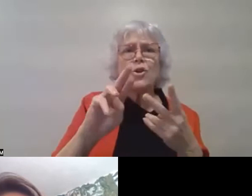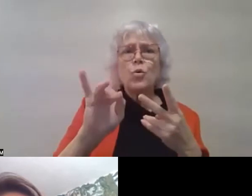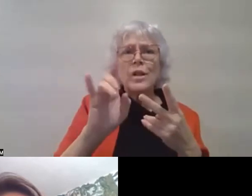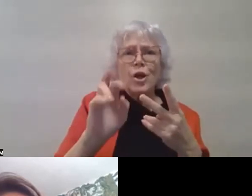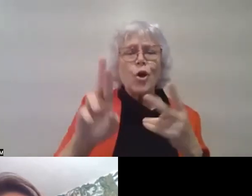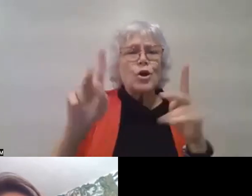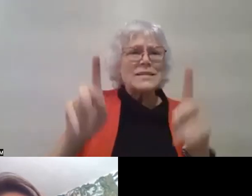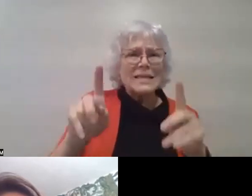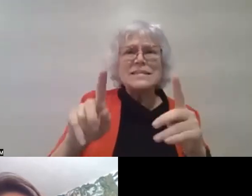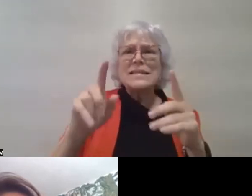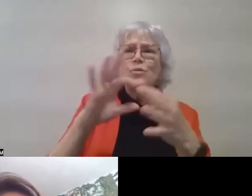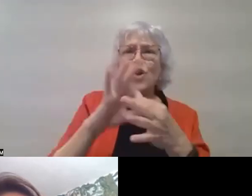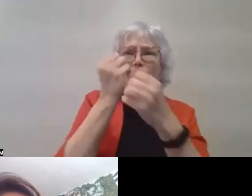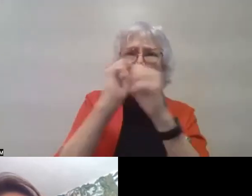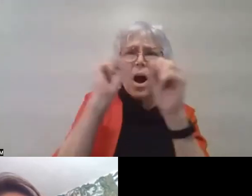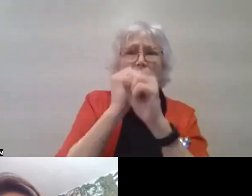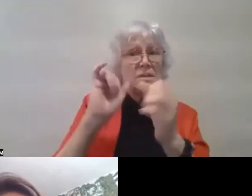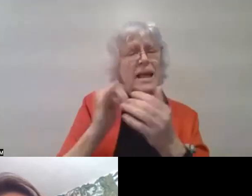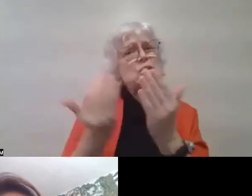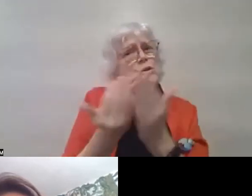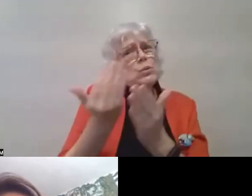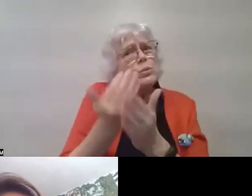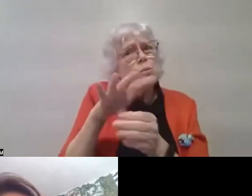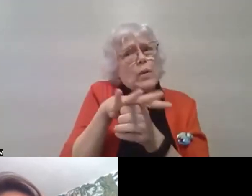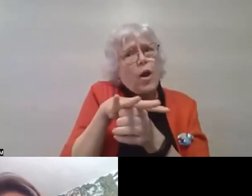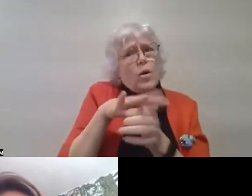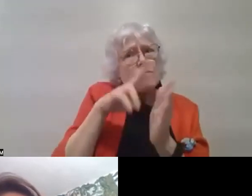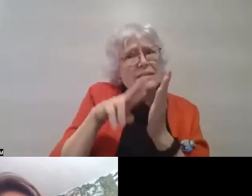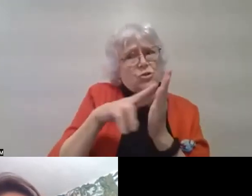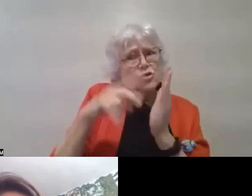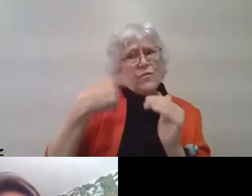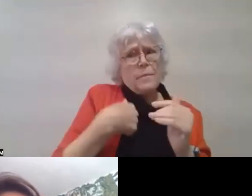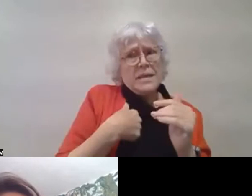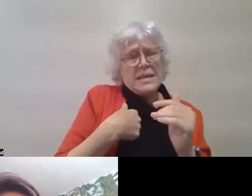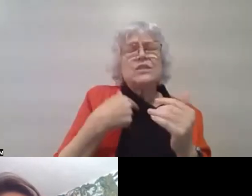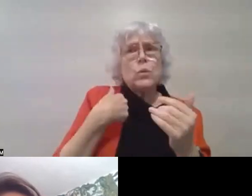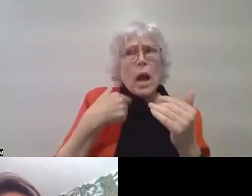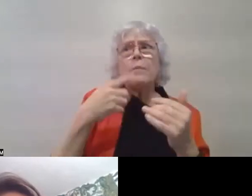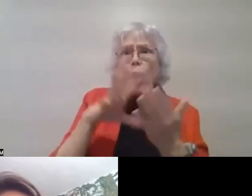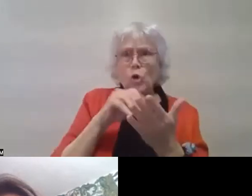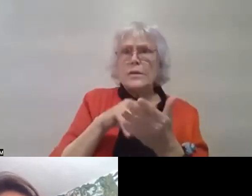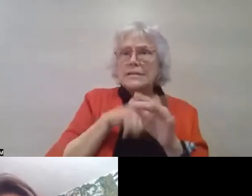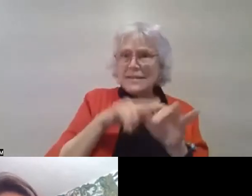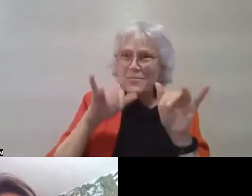bombs and things, that is a new area of research for me. So, I am learning this stuff as I am going along.